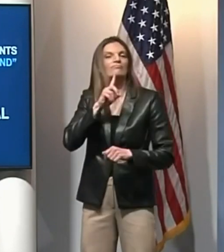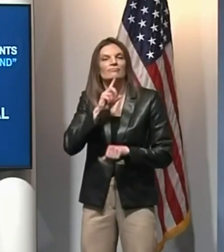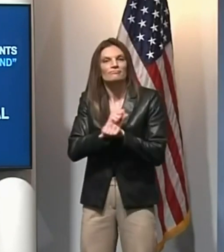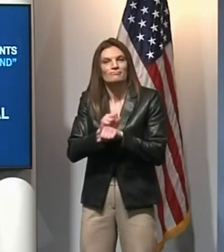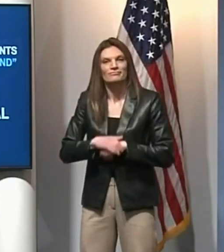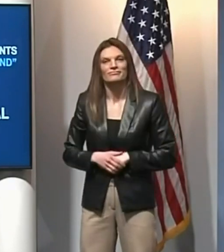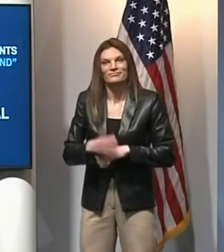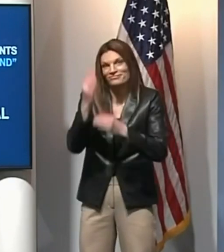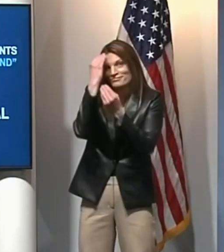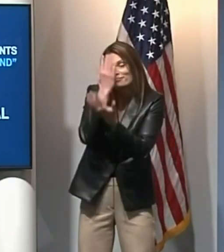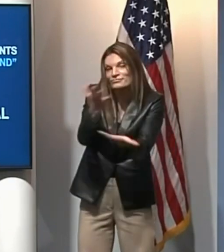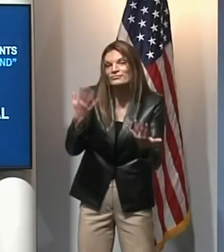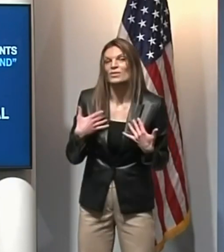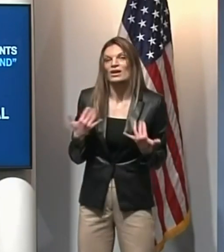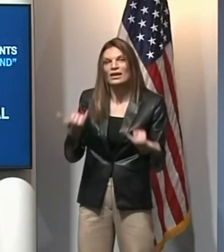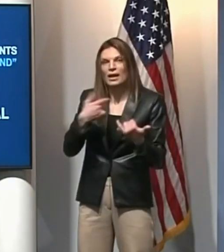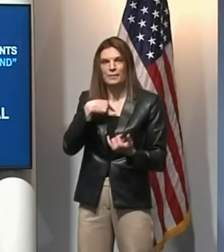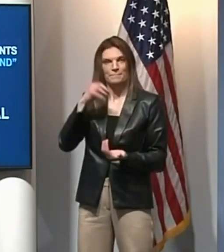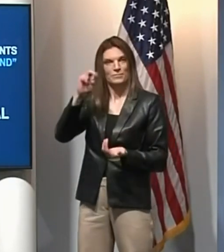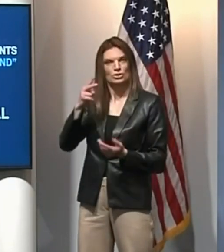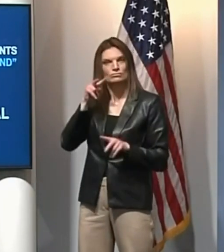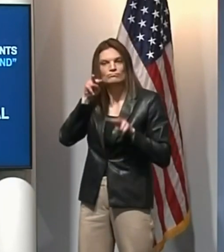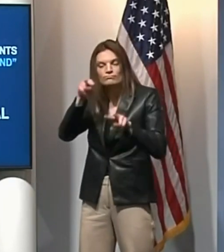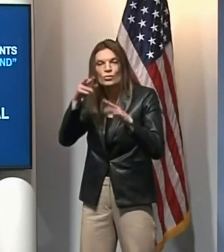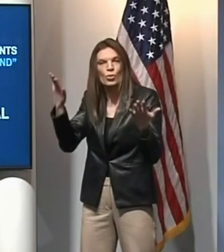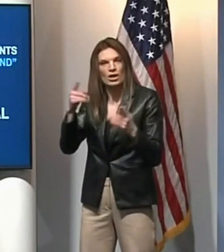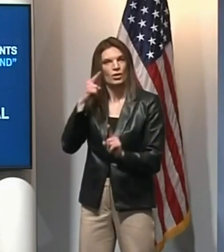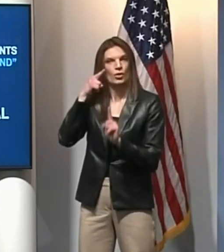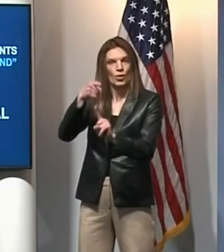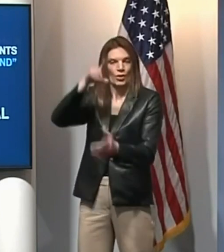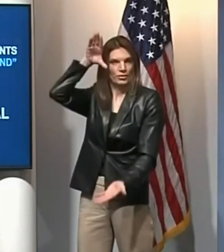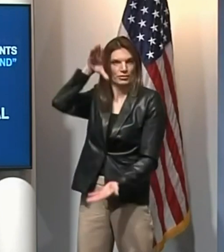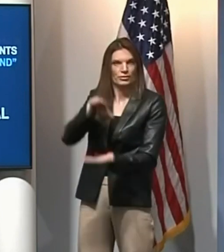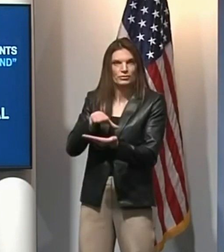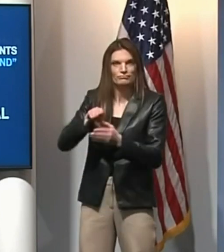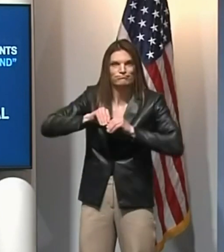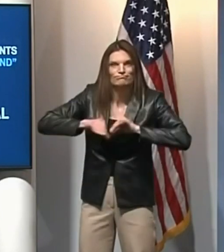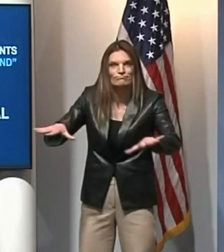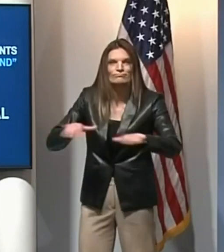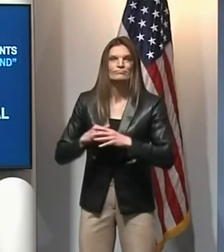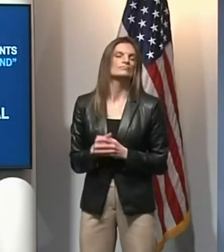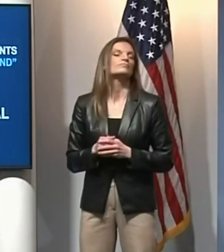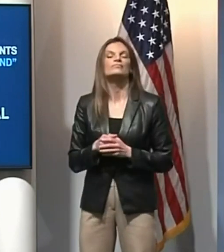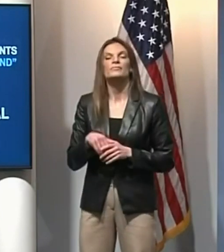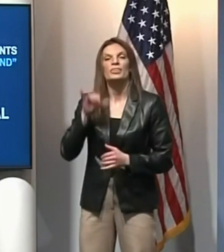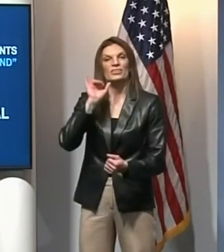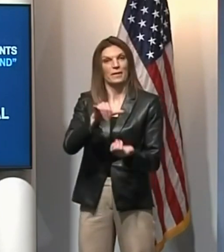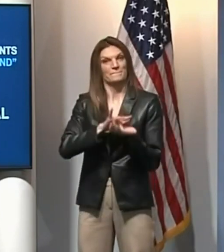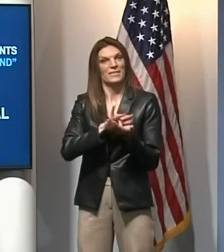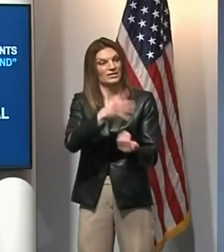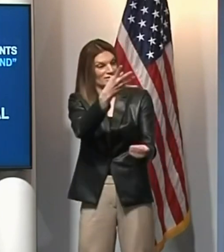WE ARE USING EVERY MITIGATION STRATEGY, EVERY MEDICATION, AND